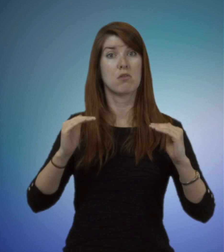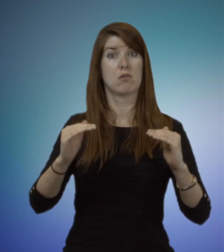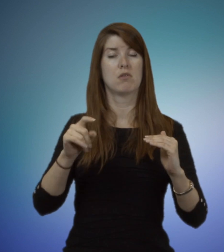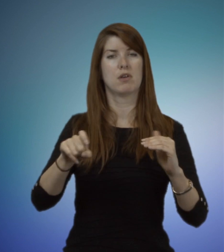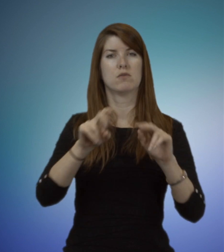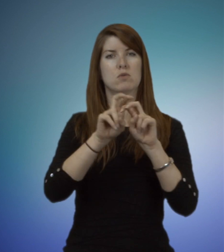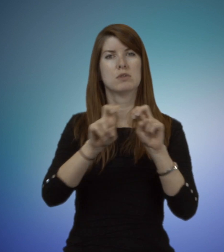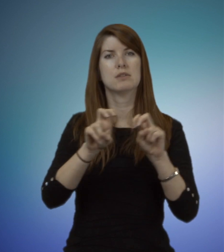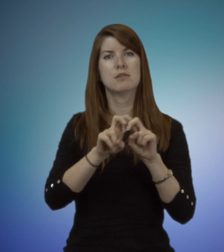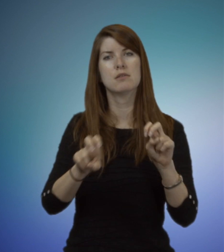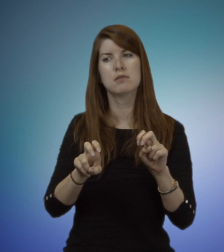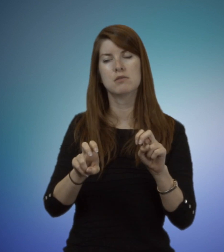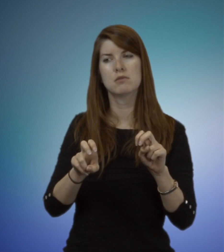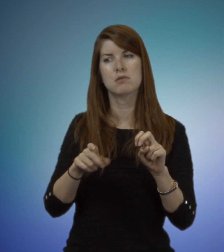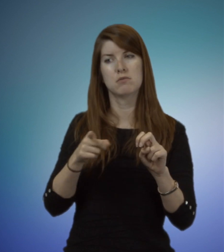on the child's educational performance?